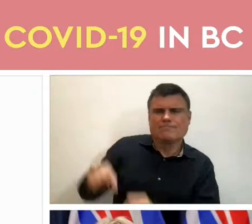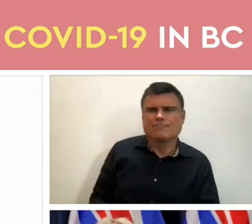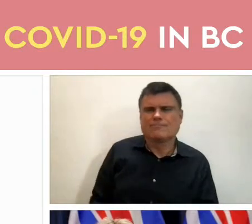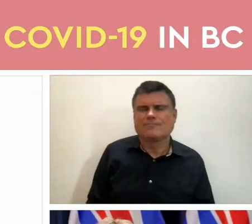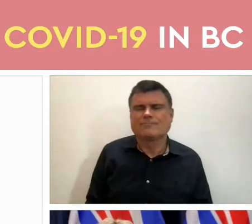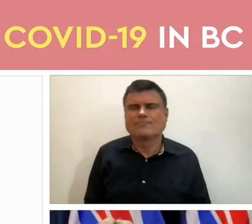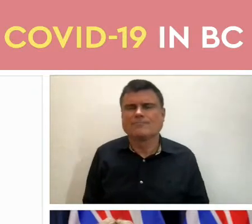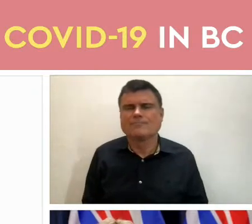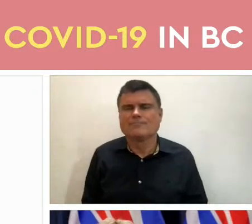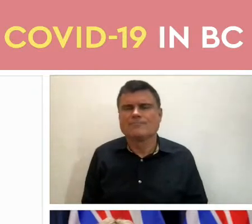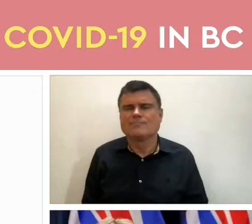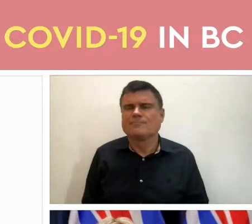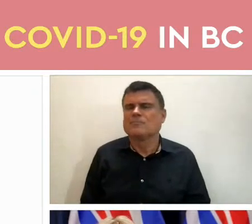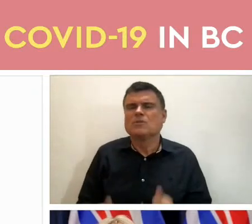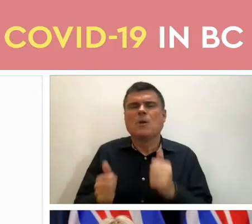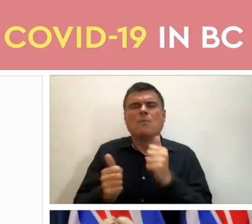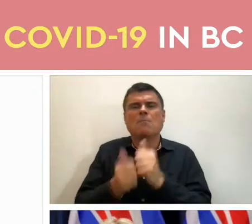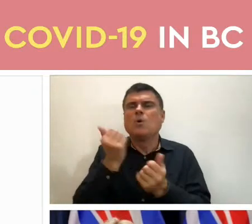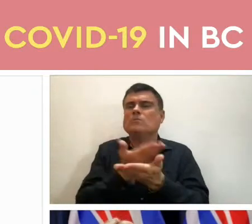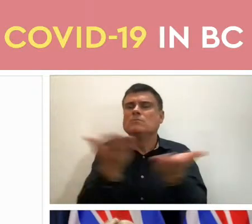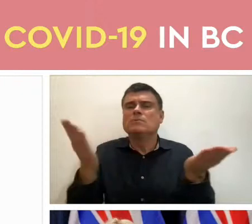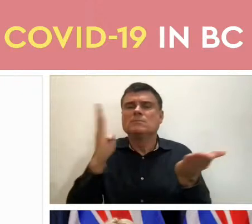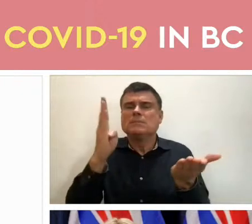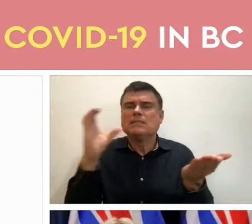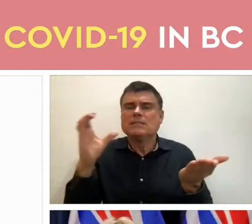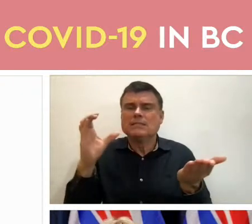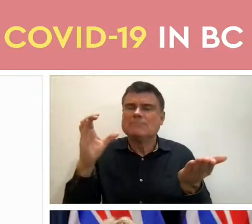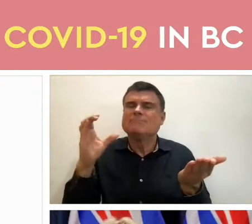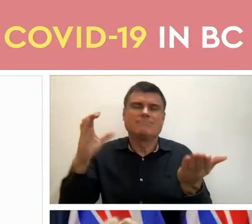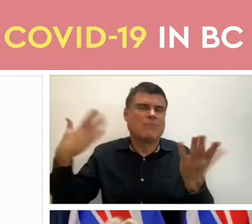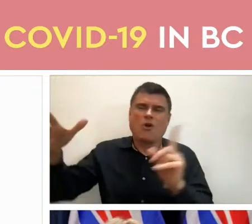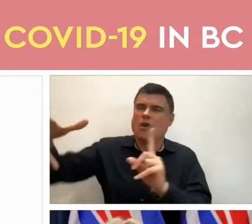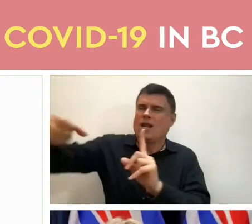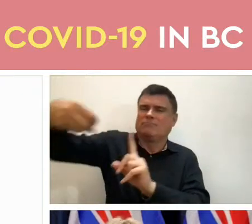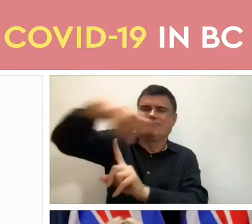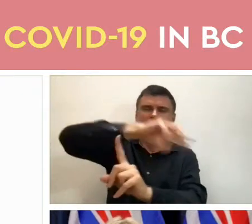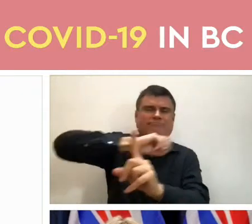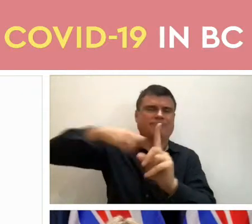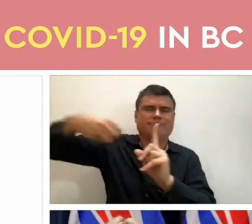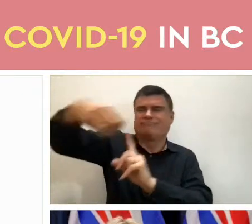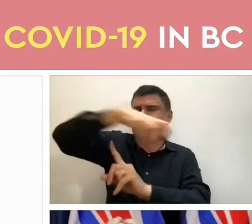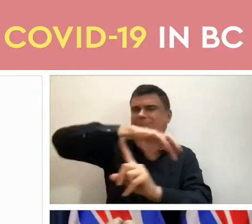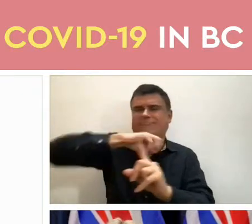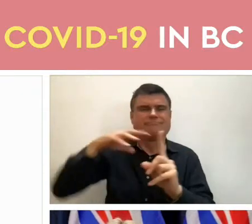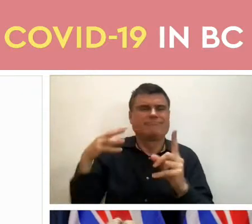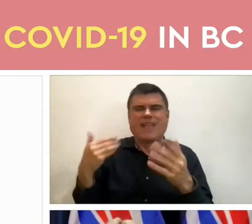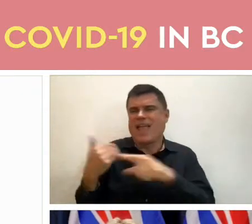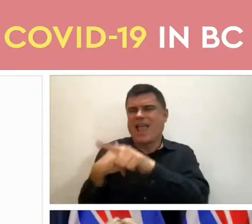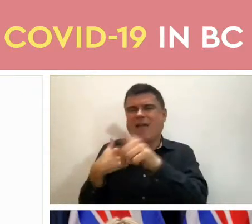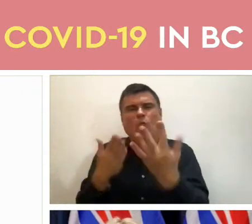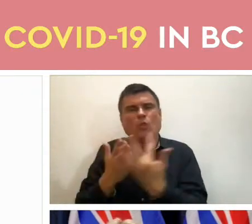The way this virus is being transmitted, this strain of the virus is being transmitted in